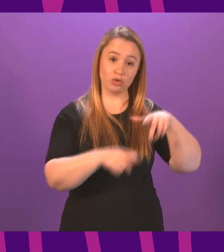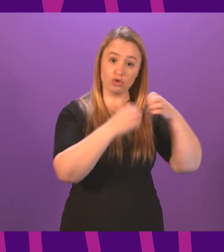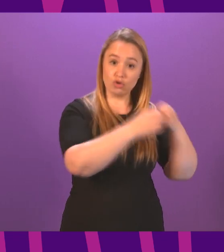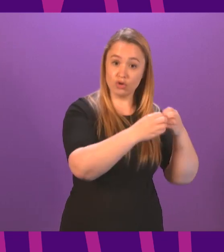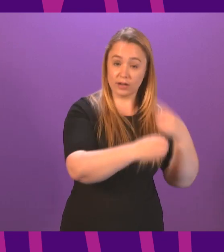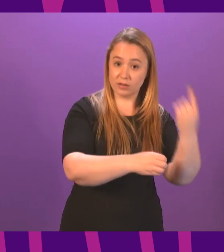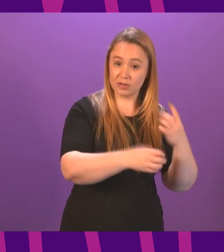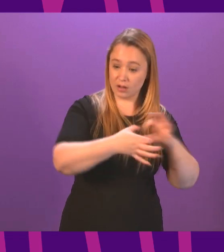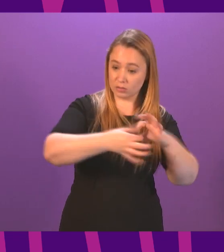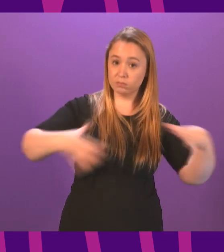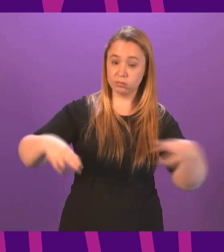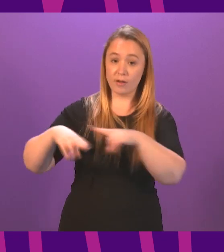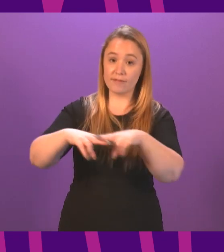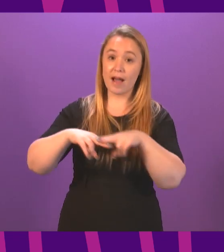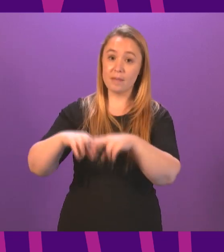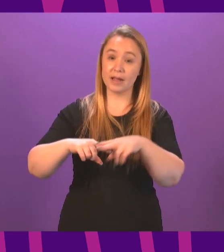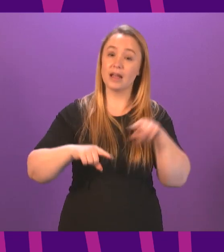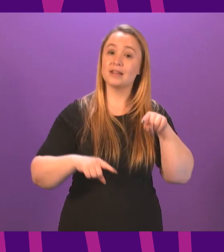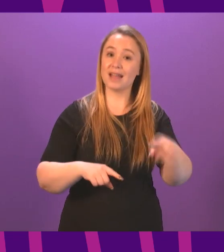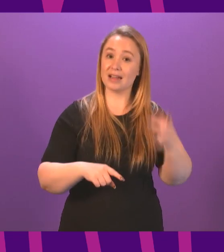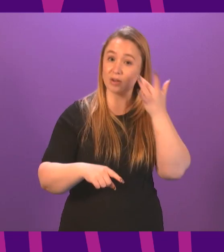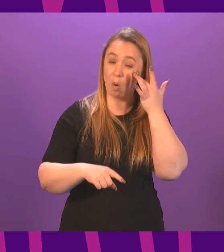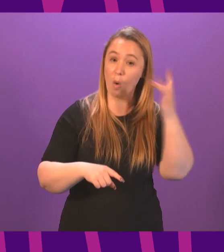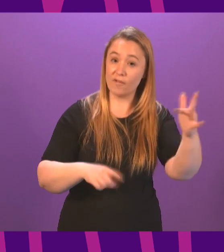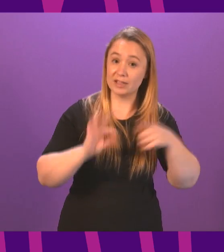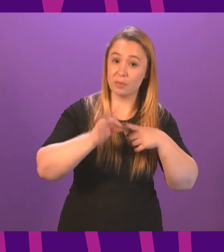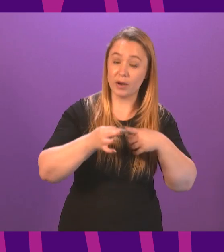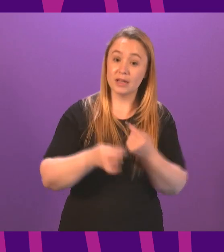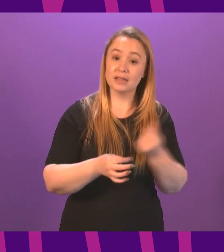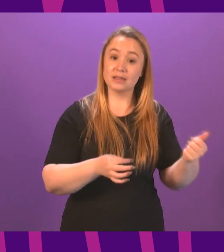and often overlooked, point that, for some students, university is home. That is the